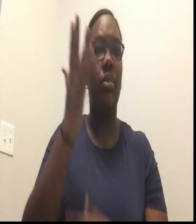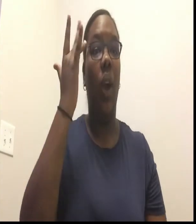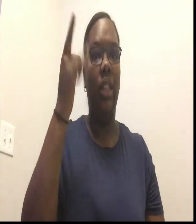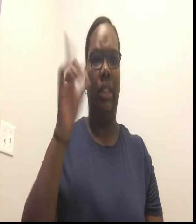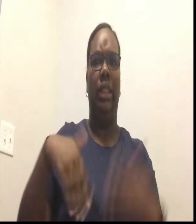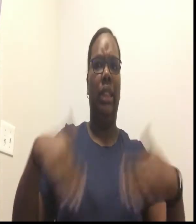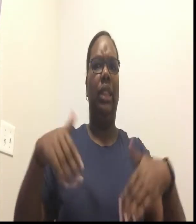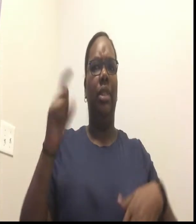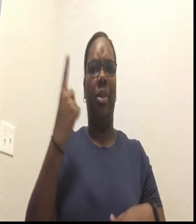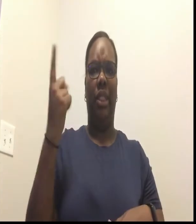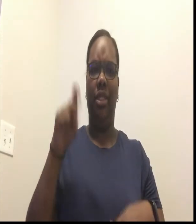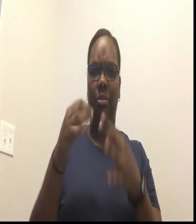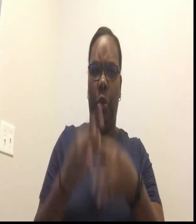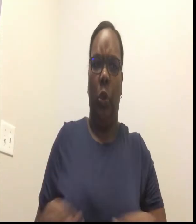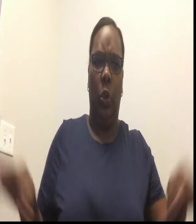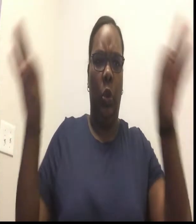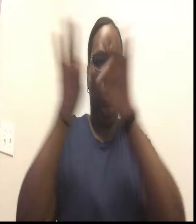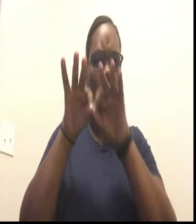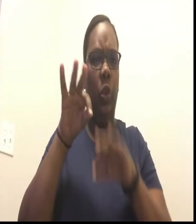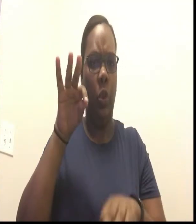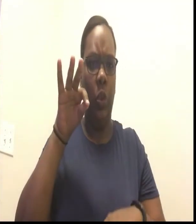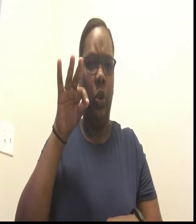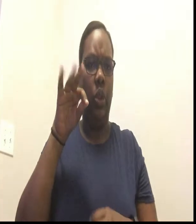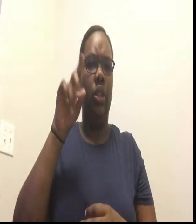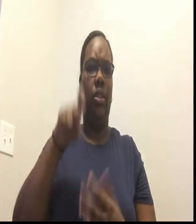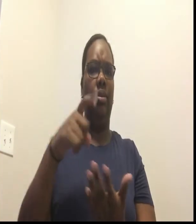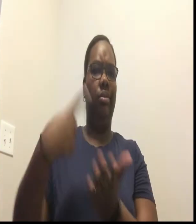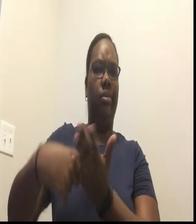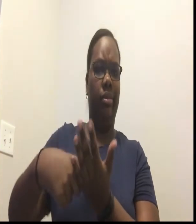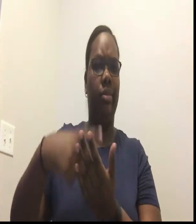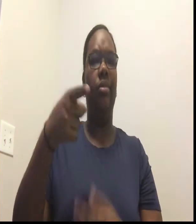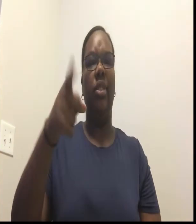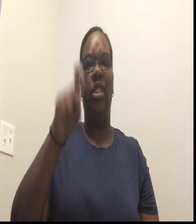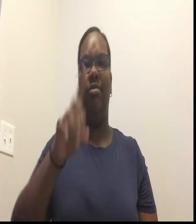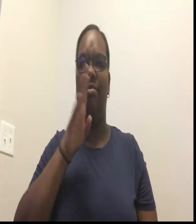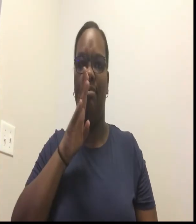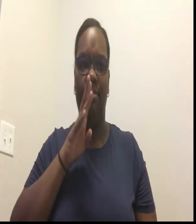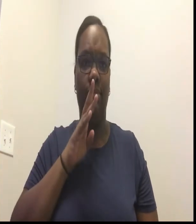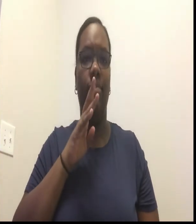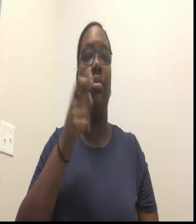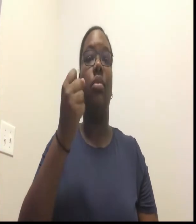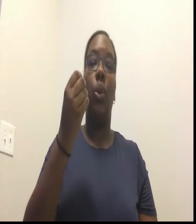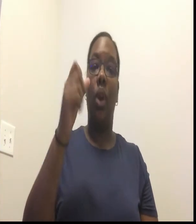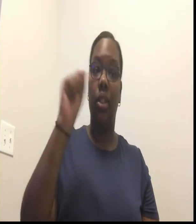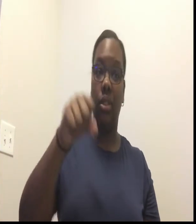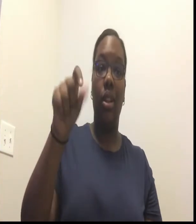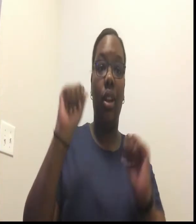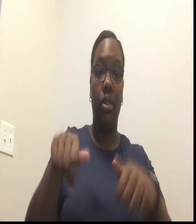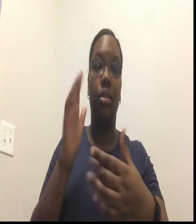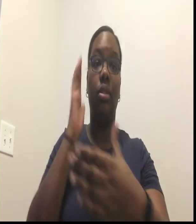need to complain about something as it says in the first column or you have to